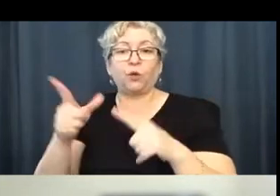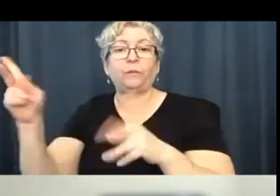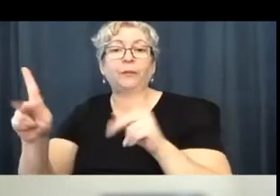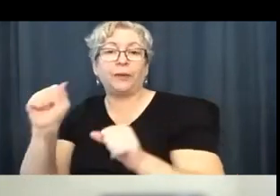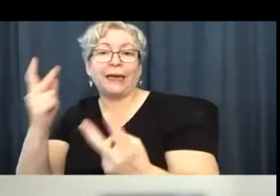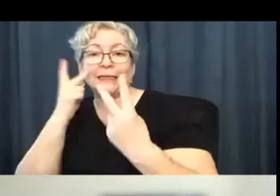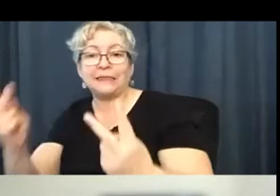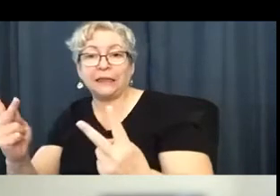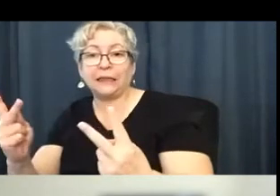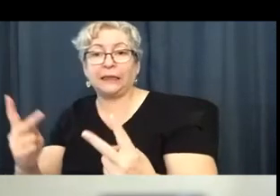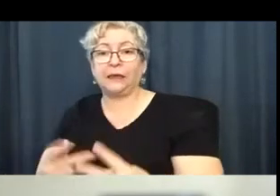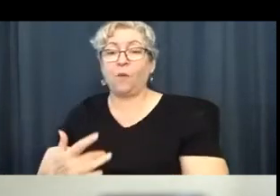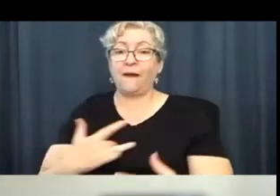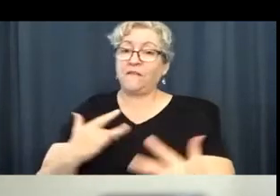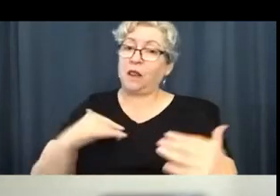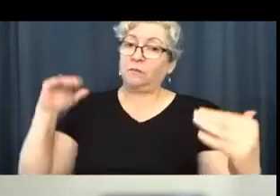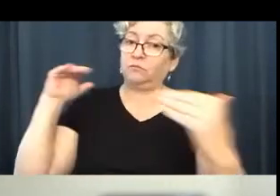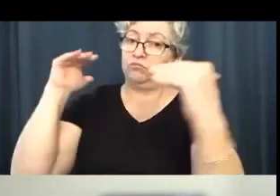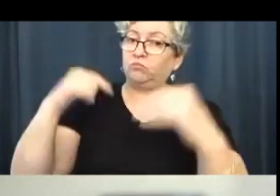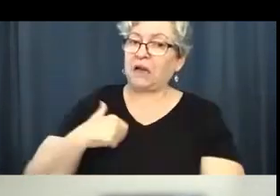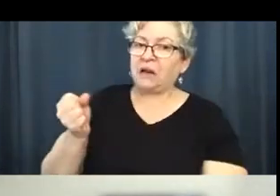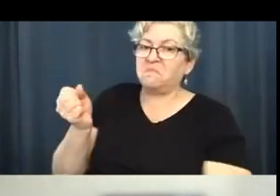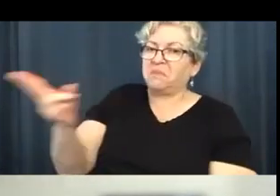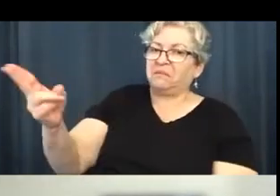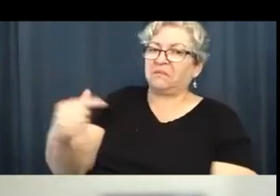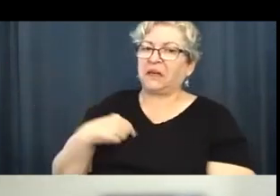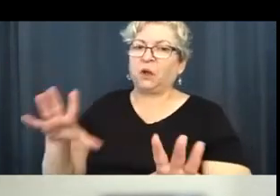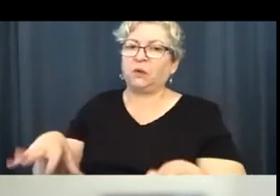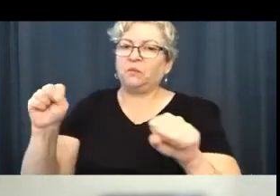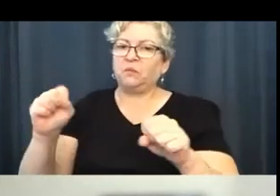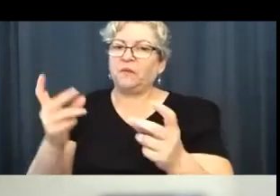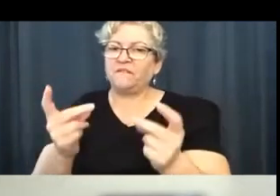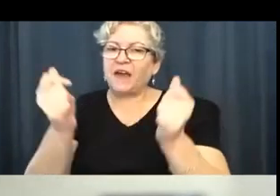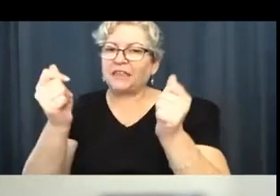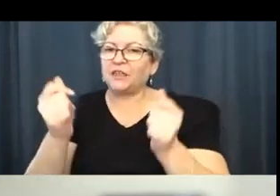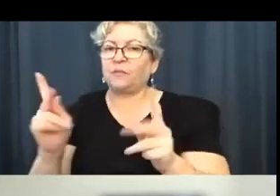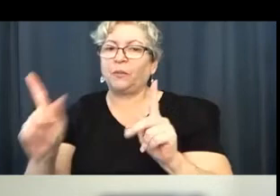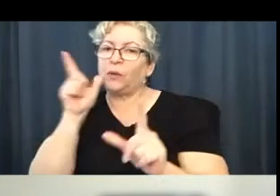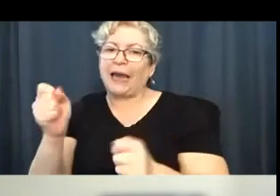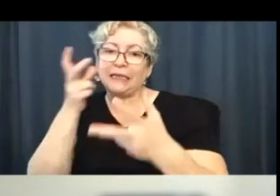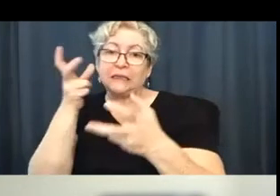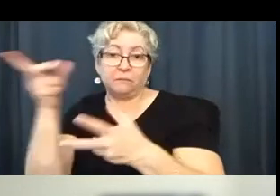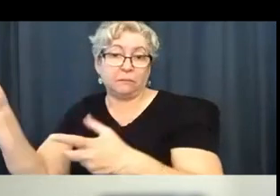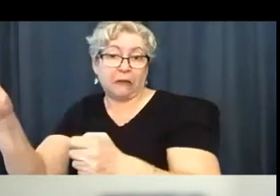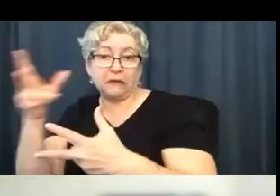sometimes I can even do it faster than my side counterparts and maybe move up the ladder a little bit there.